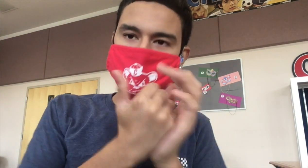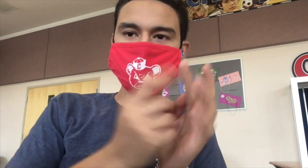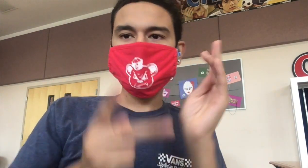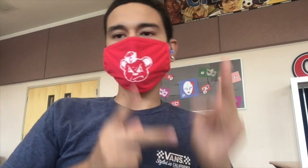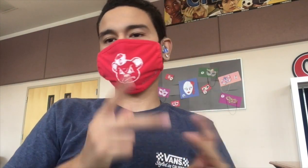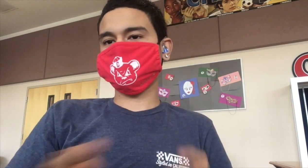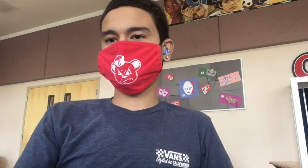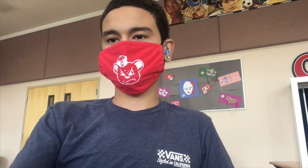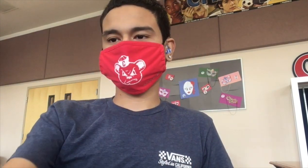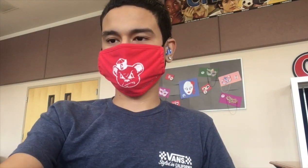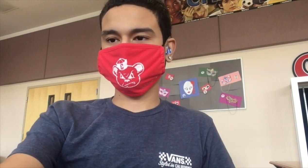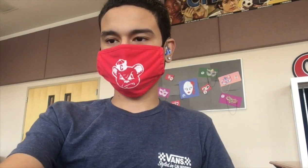I want to help people.